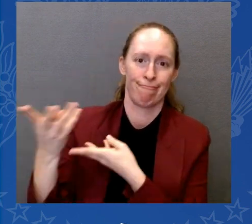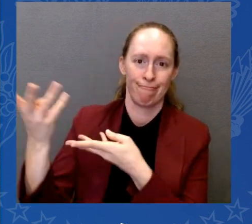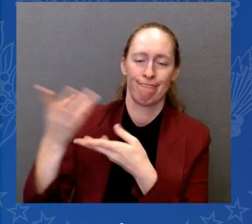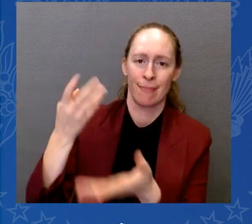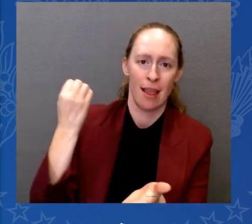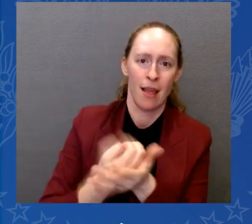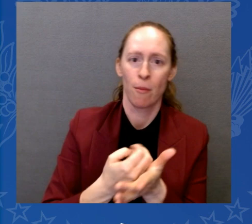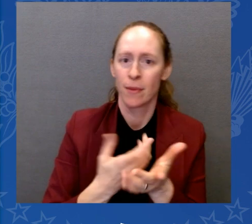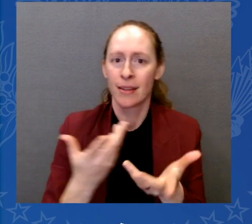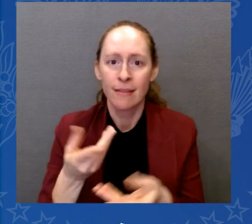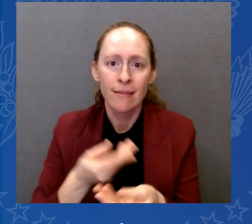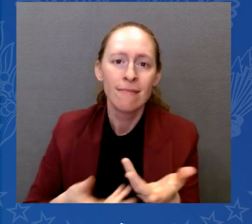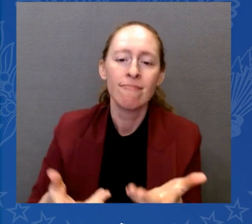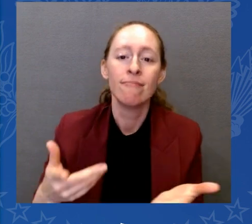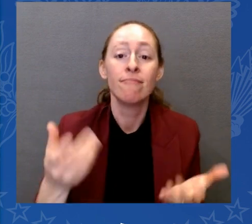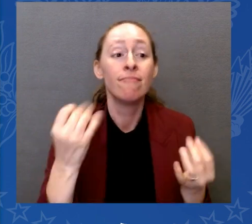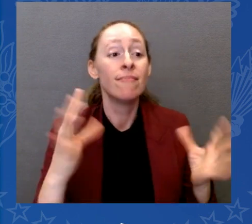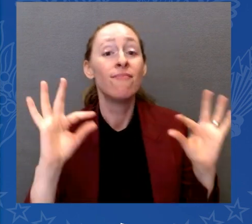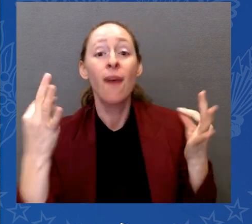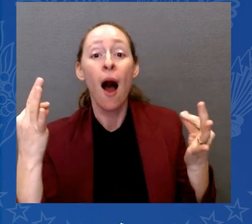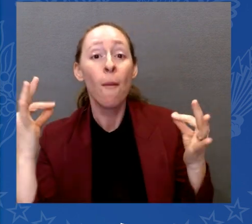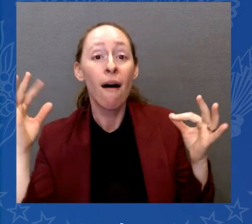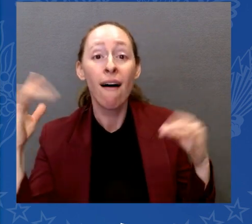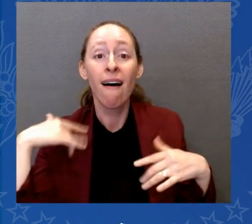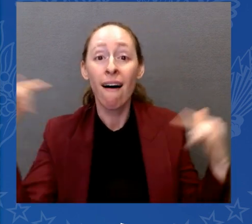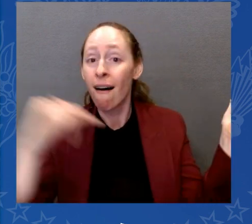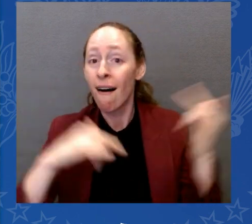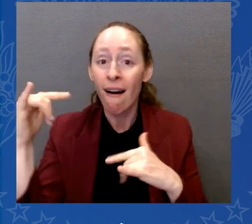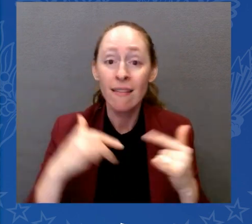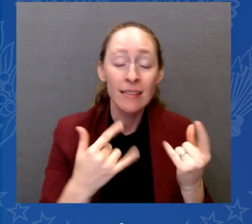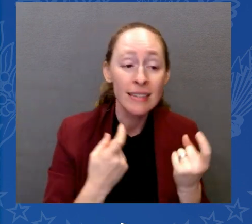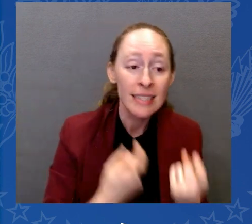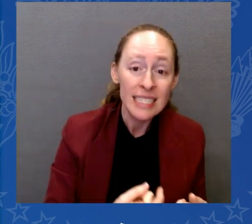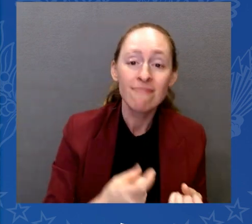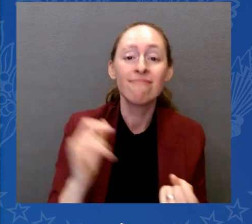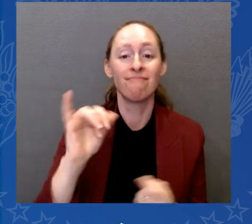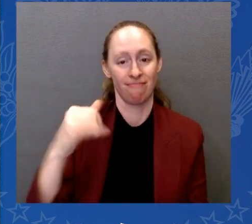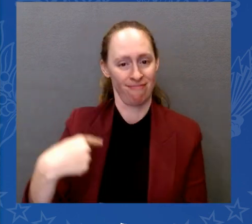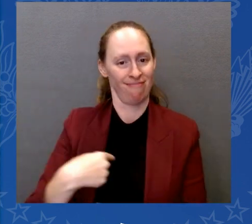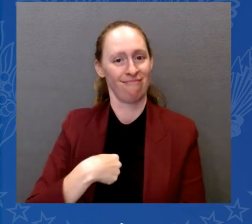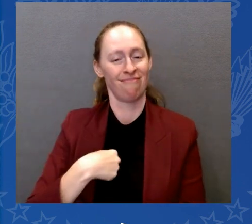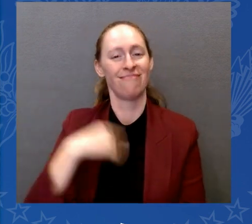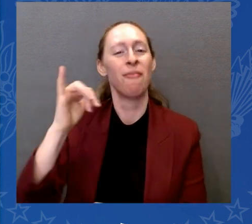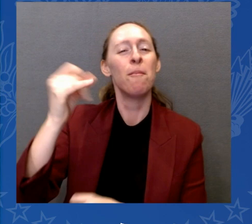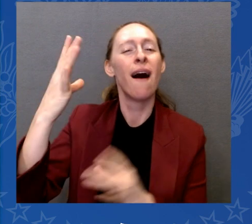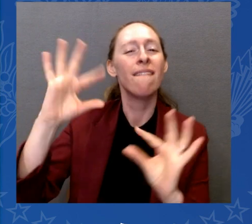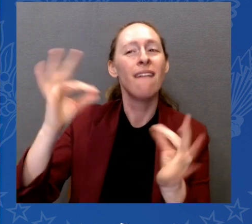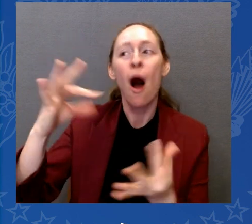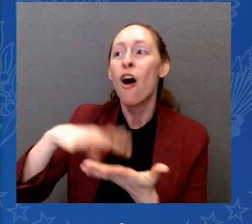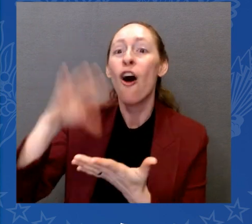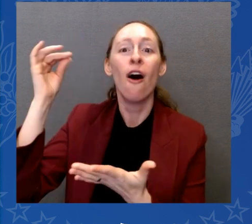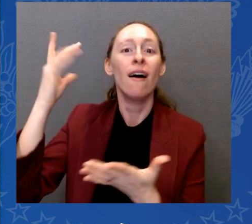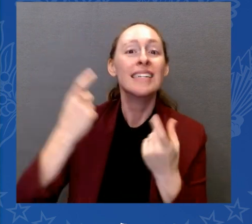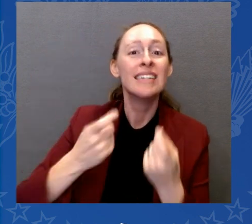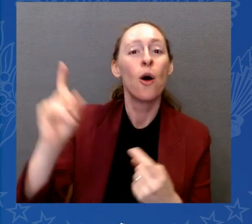I taught my boys to ski here. I taught my family to ski here. I -- it's -- and, by the way, as you all know,